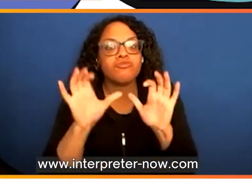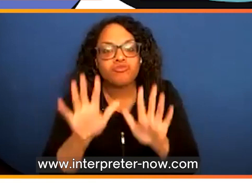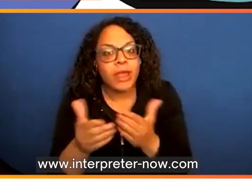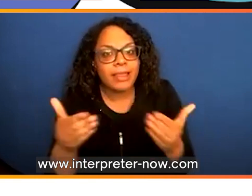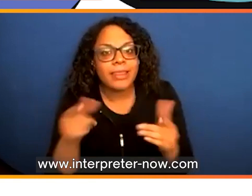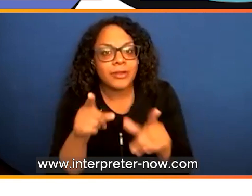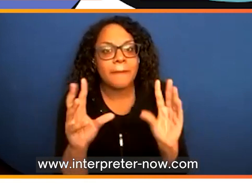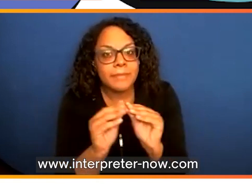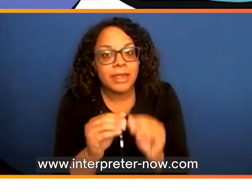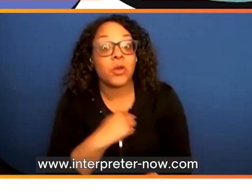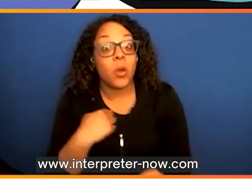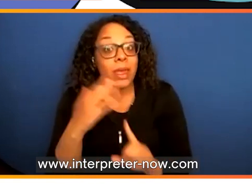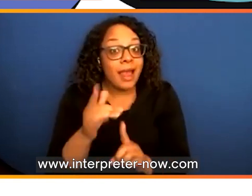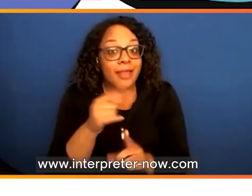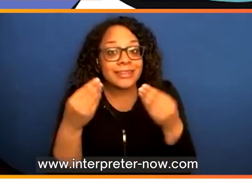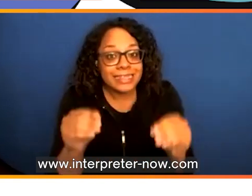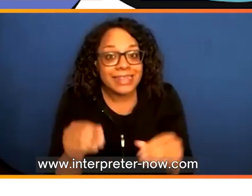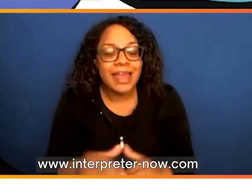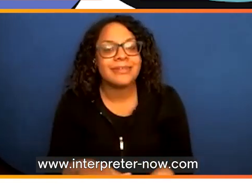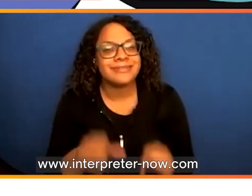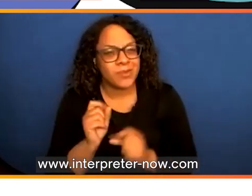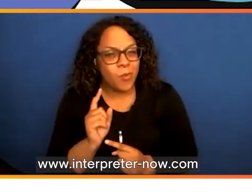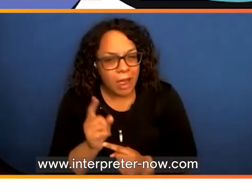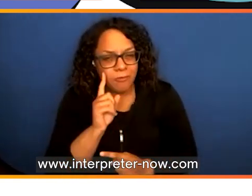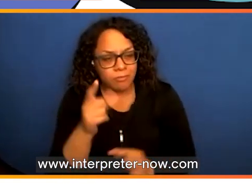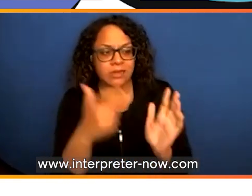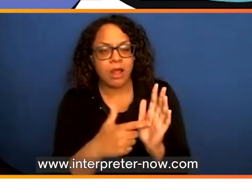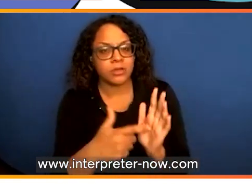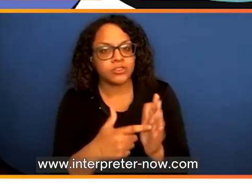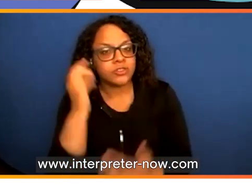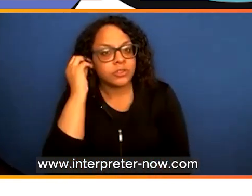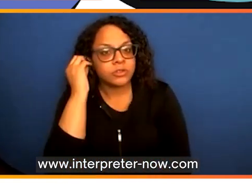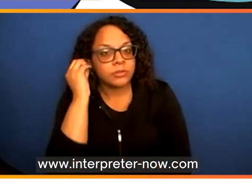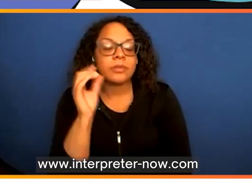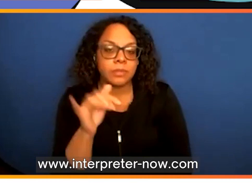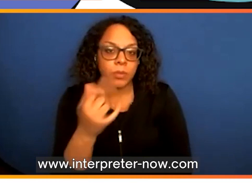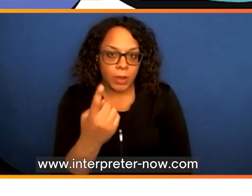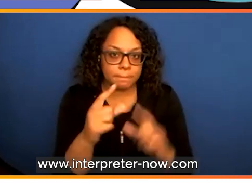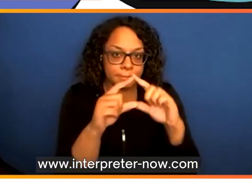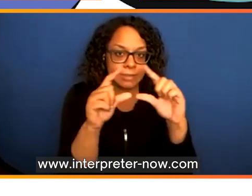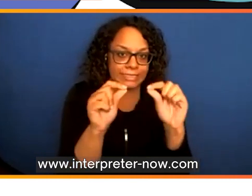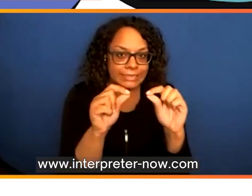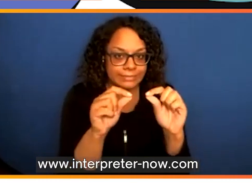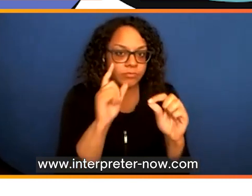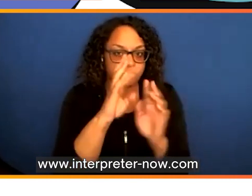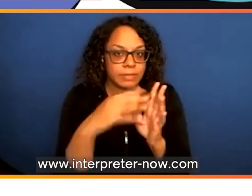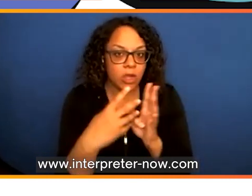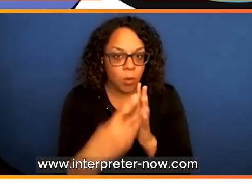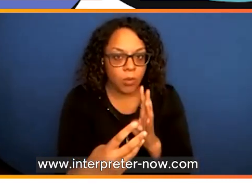It takes you a minute to do that. That was a piece. But a lot of articles. So read this,